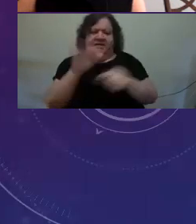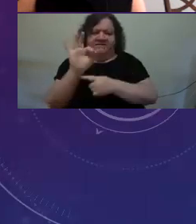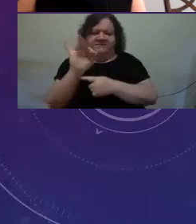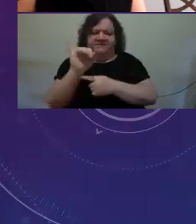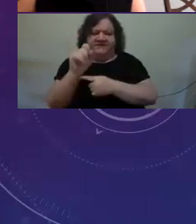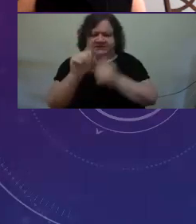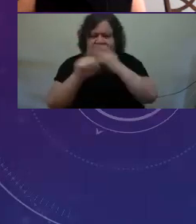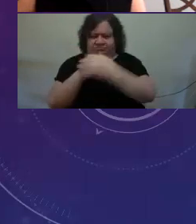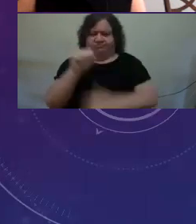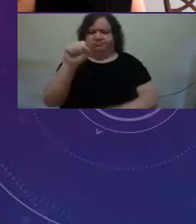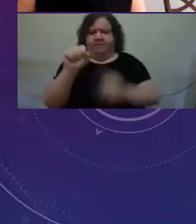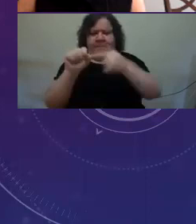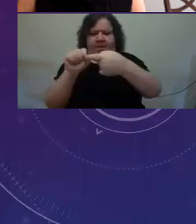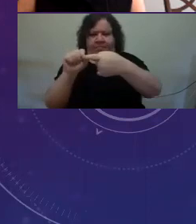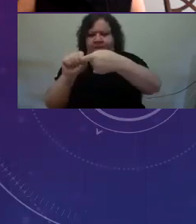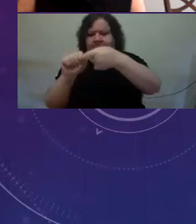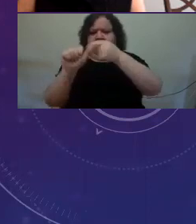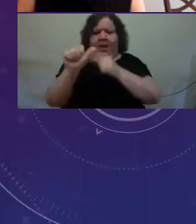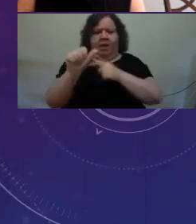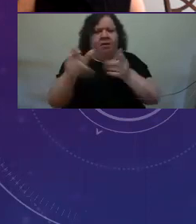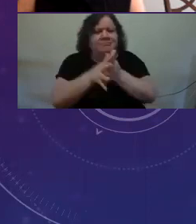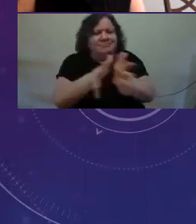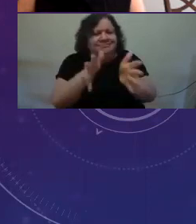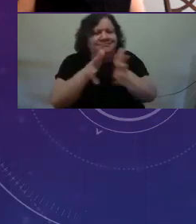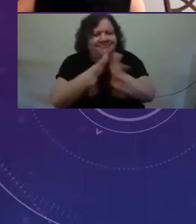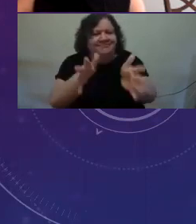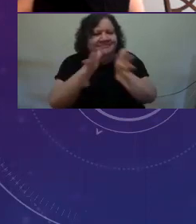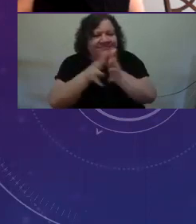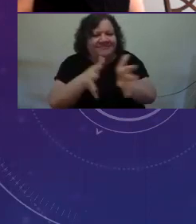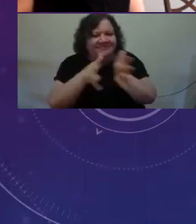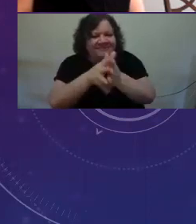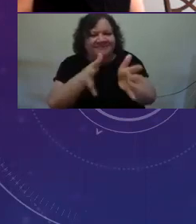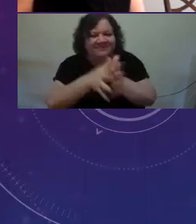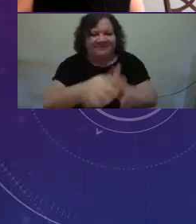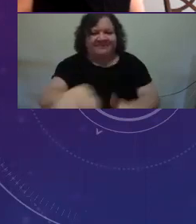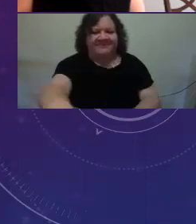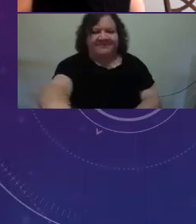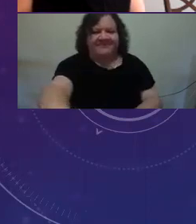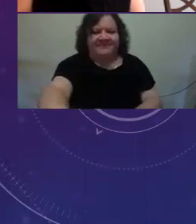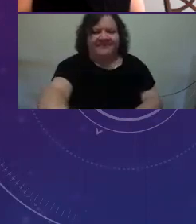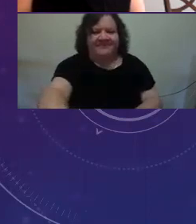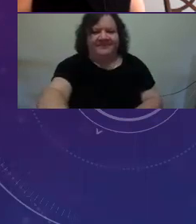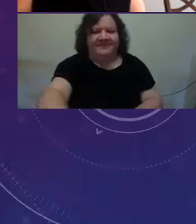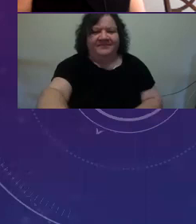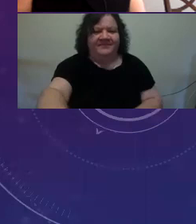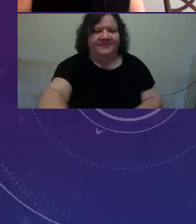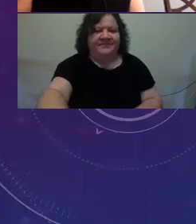sign language you can do it with audio descriptions in addition to including